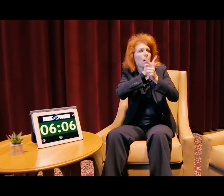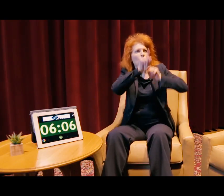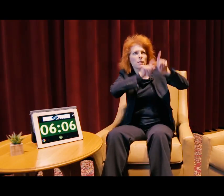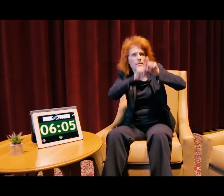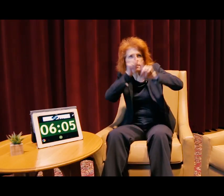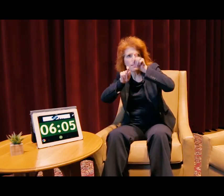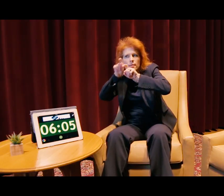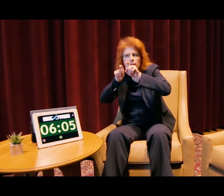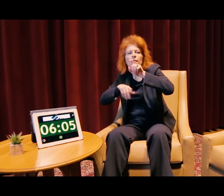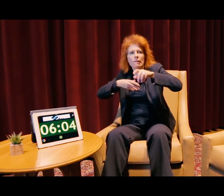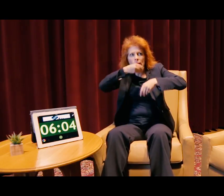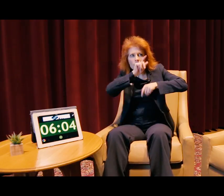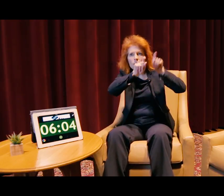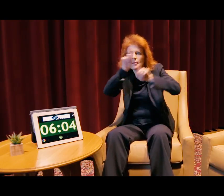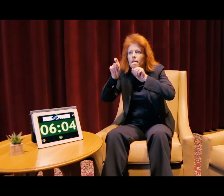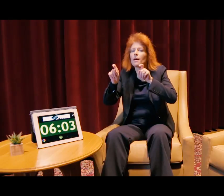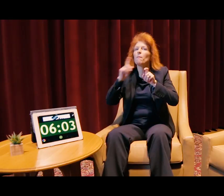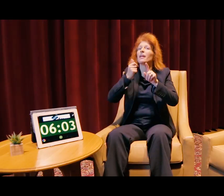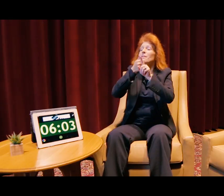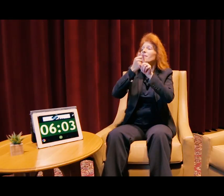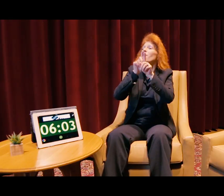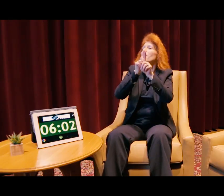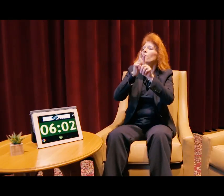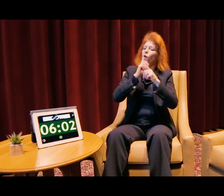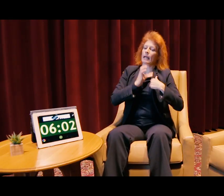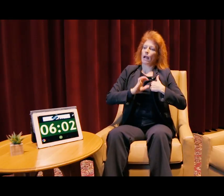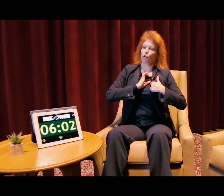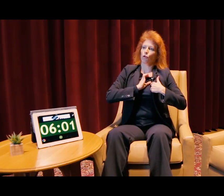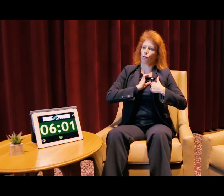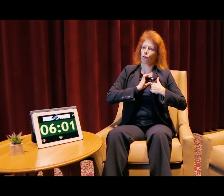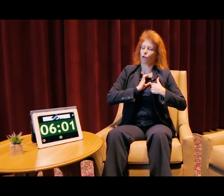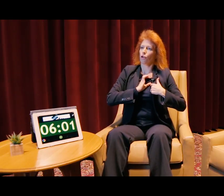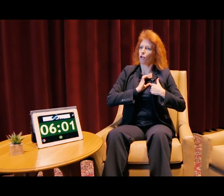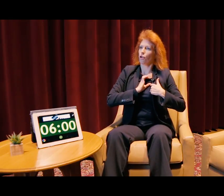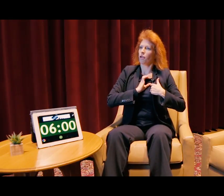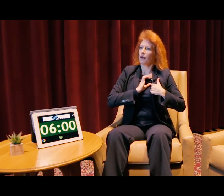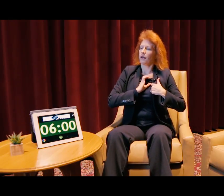While not for entrepreneurship, he certainly was a mentor for character and constitution that made me